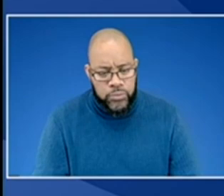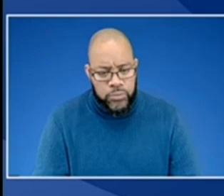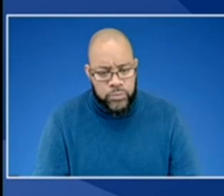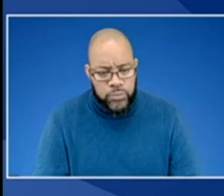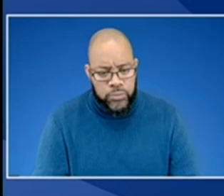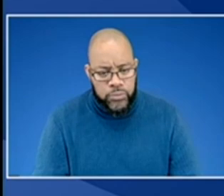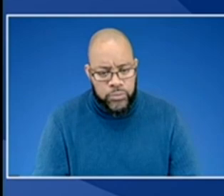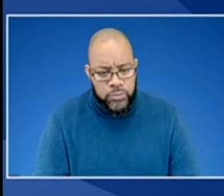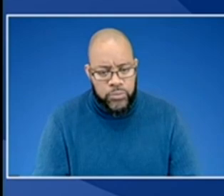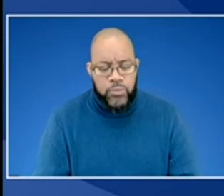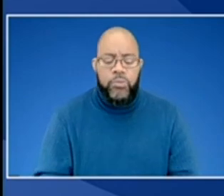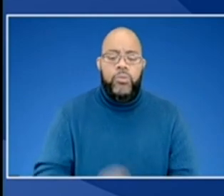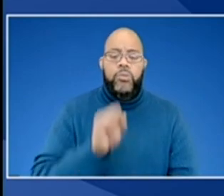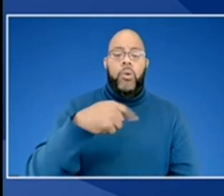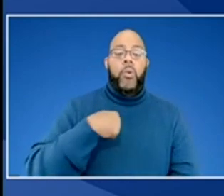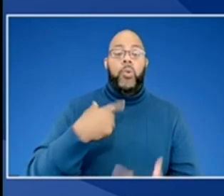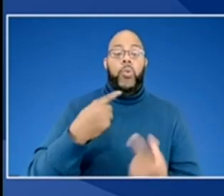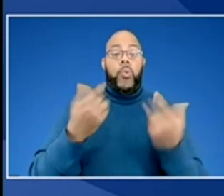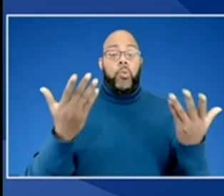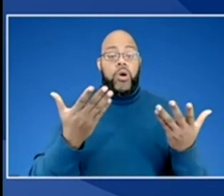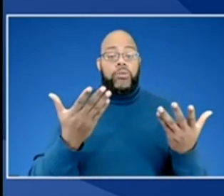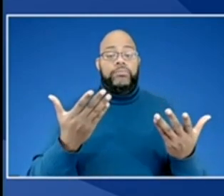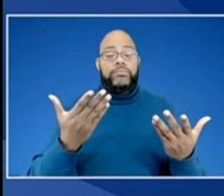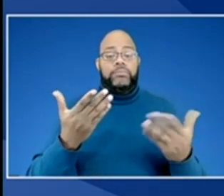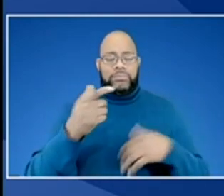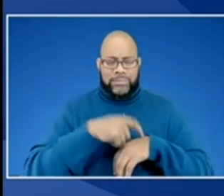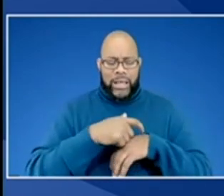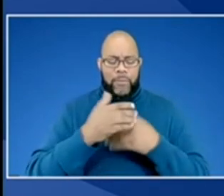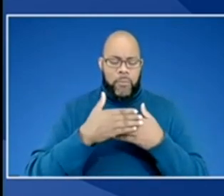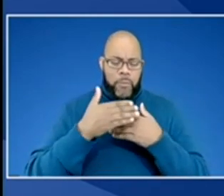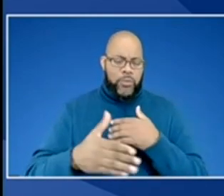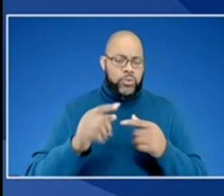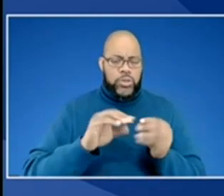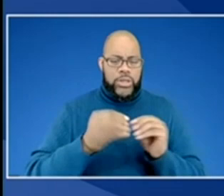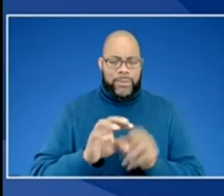Okay. I am going to, in the interest of time, move on to number six.